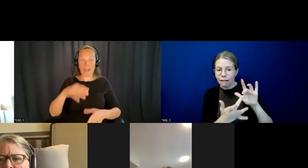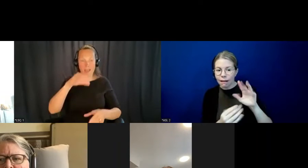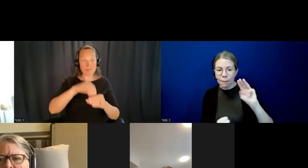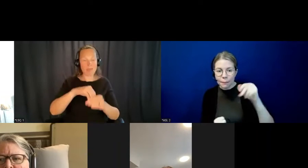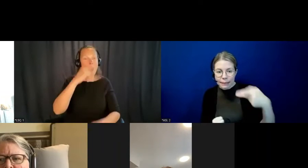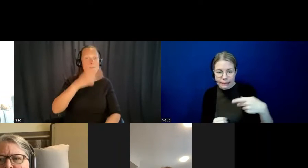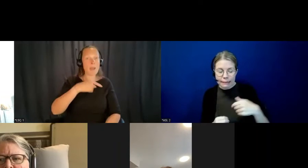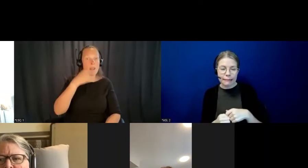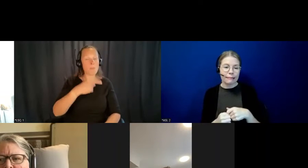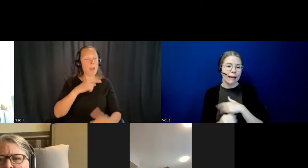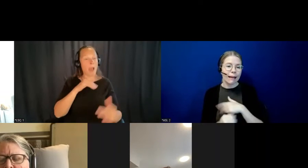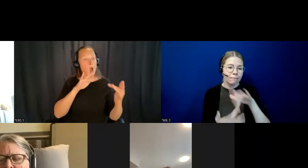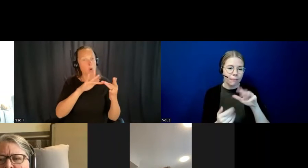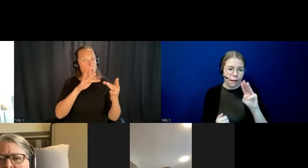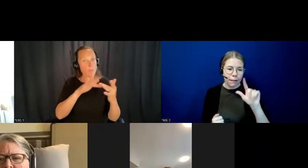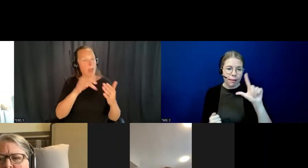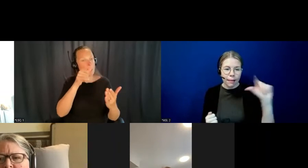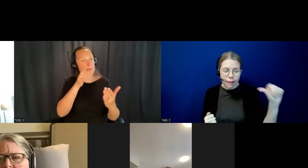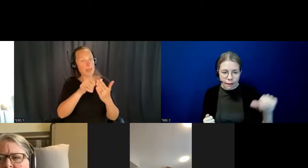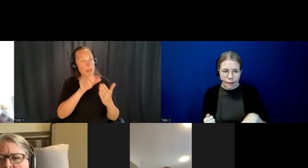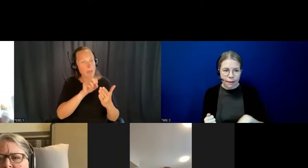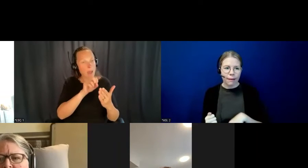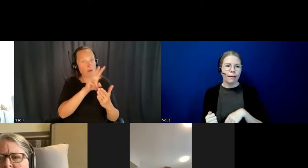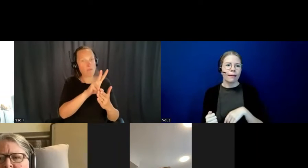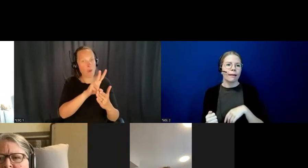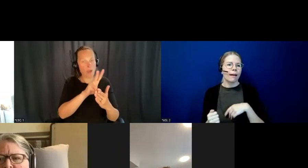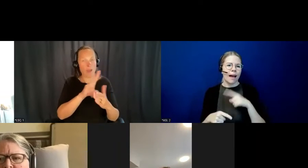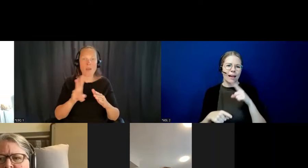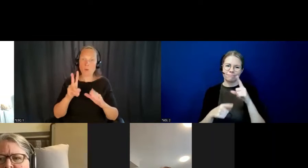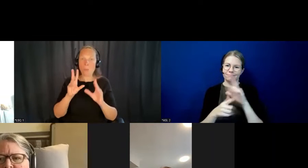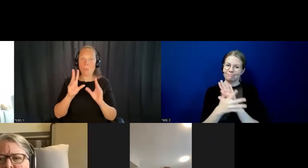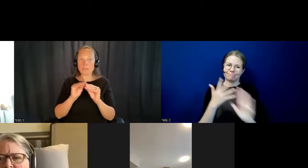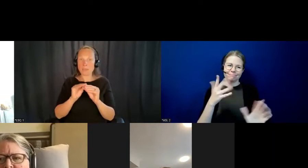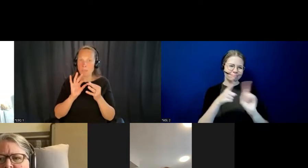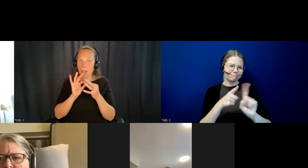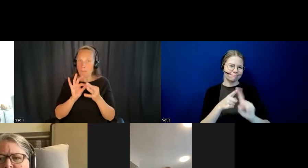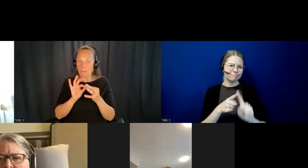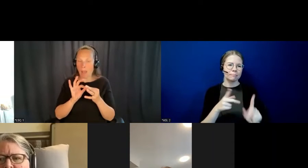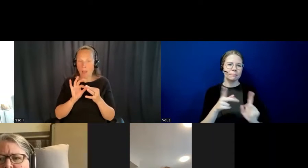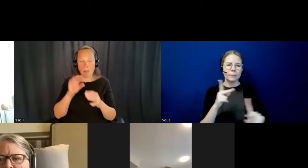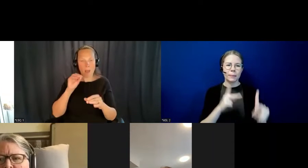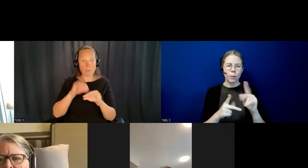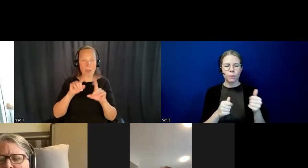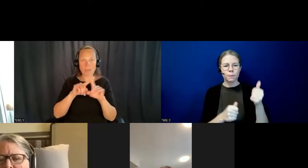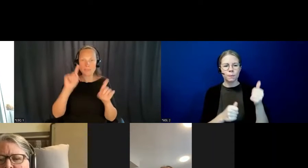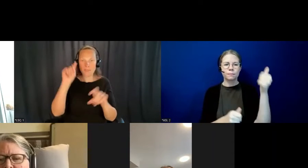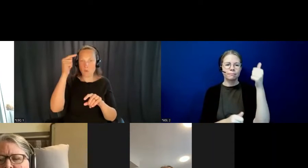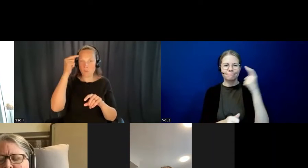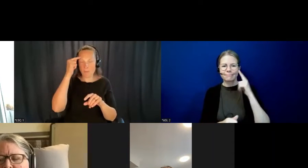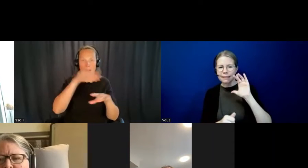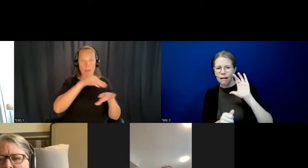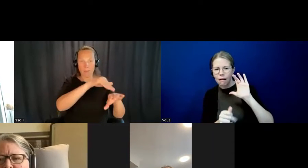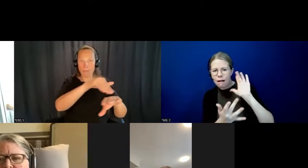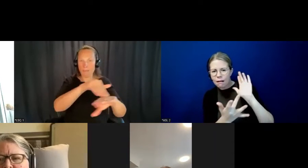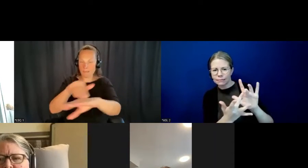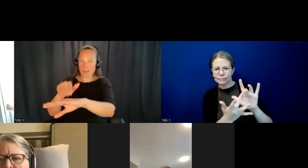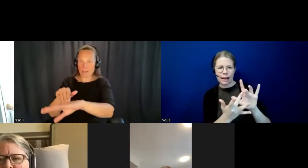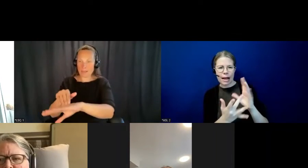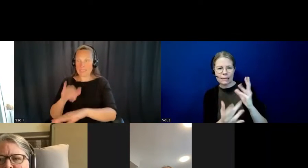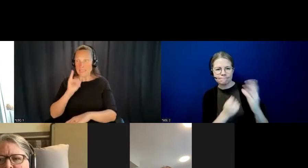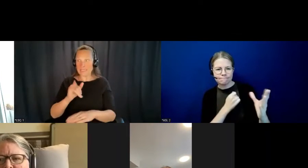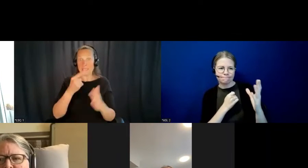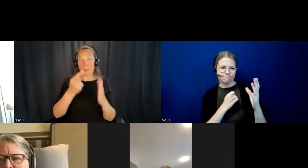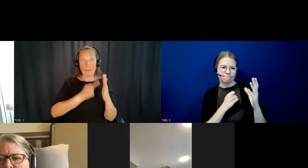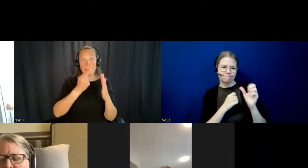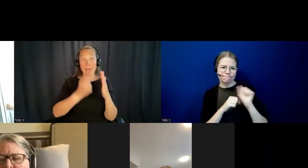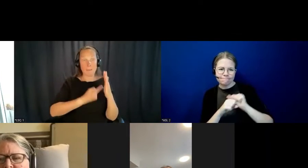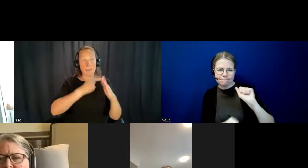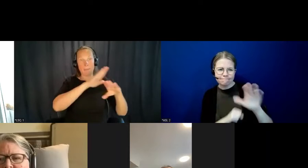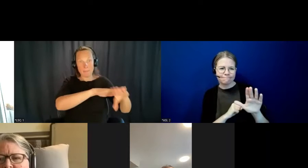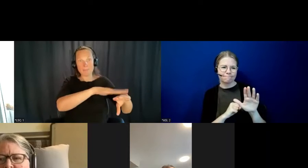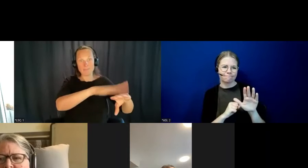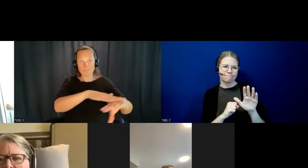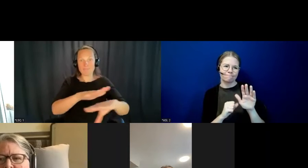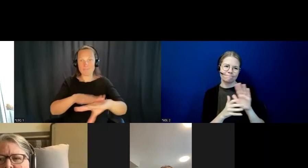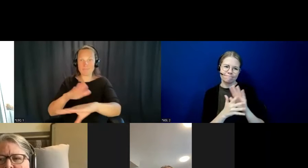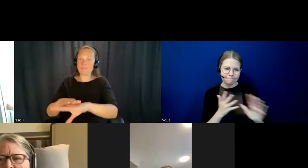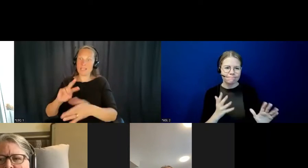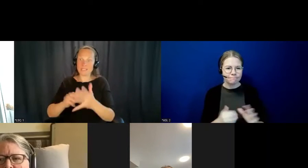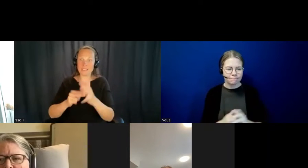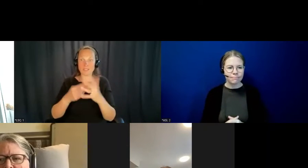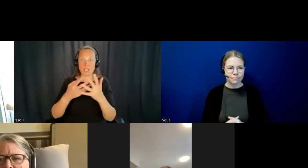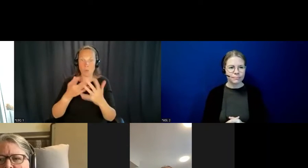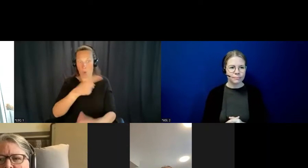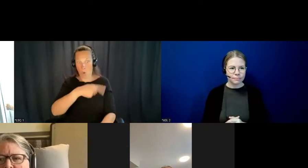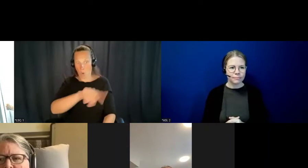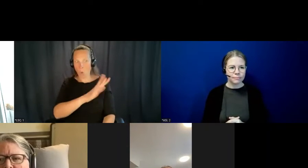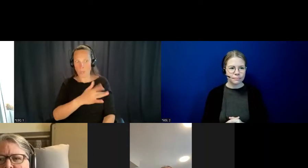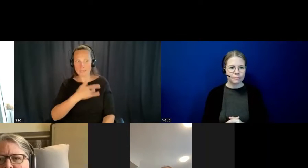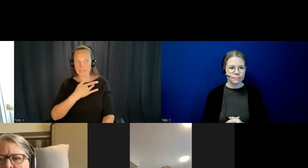VARIOUS JURISDICTIONS. THE MORE WE TALK, THE MORE URGENCY IS CREATED. AS SENATOR COTTER ALLUDED TO,